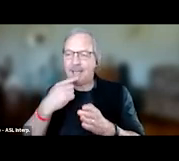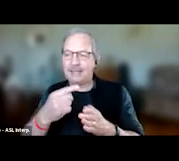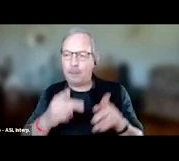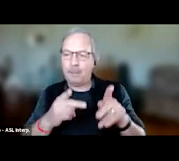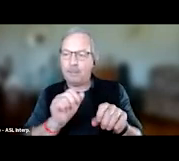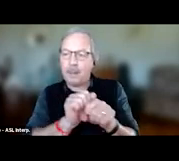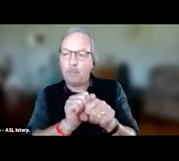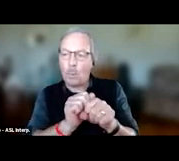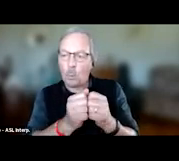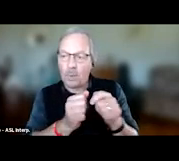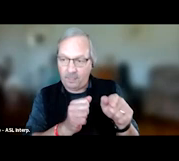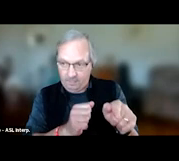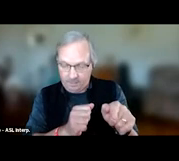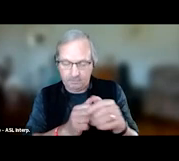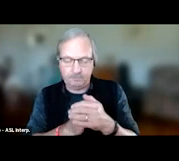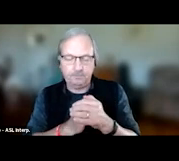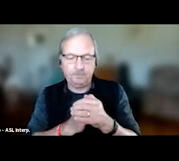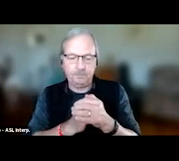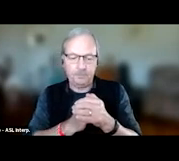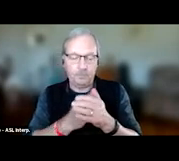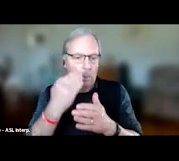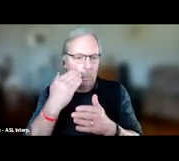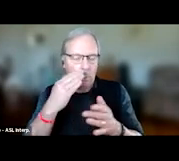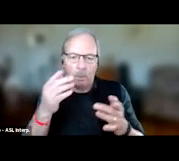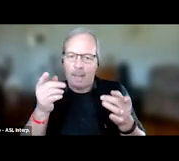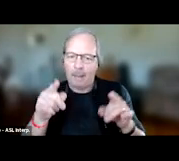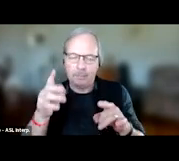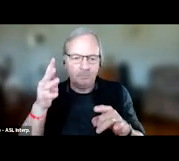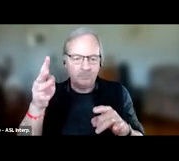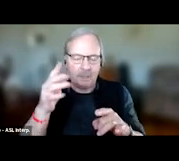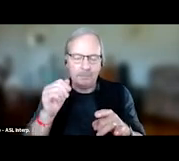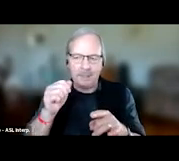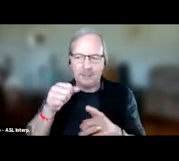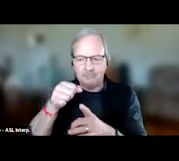with is we don't know what's gonna happen. I'm gonna knock on wood and I always say in my head